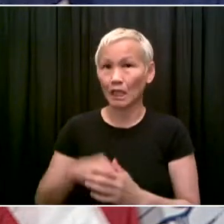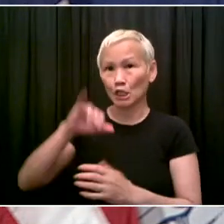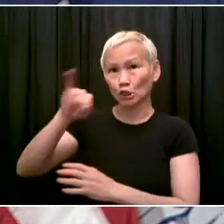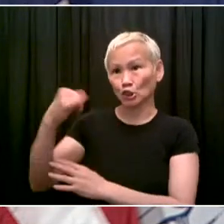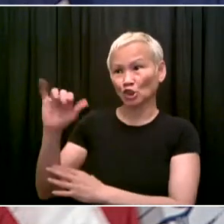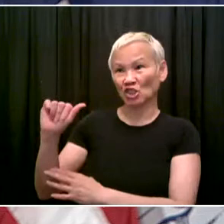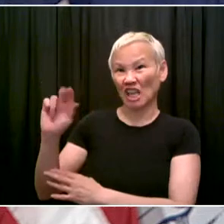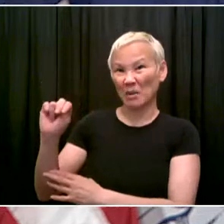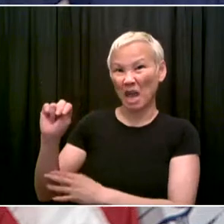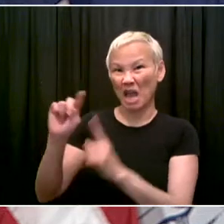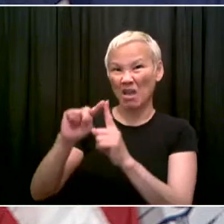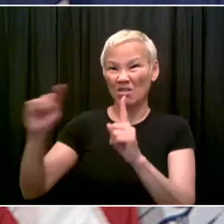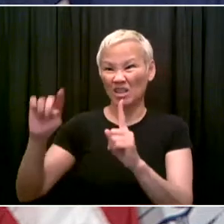IT'S A GREAT